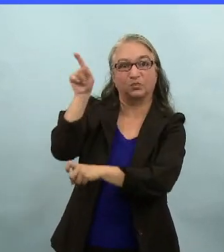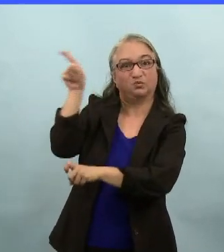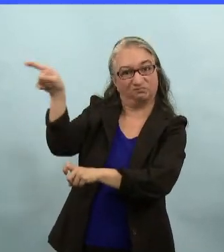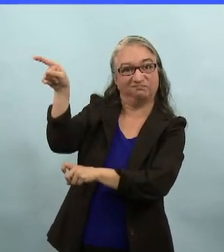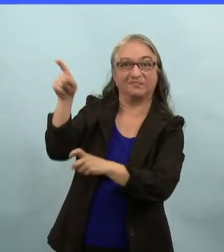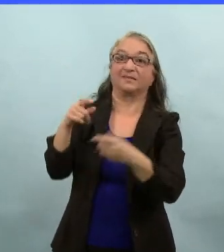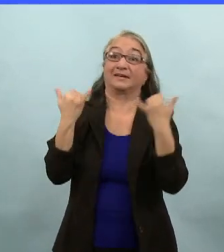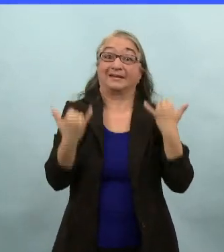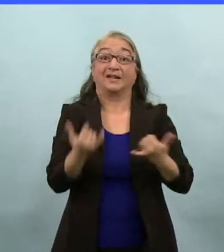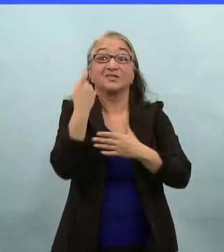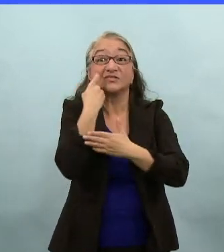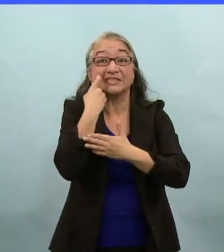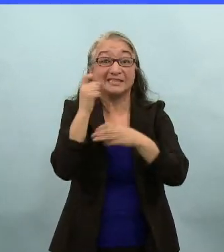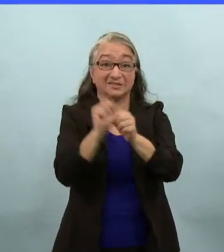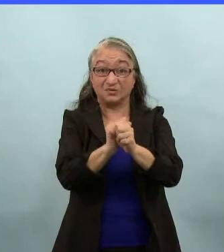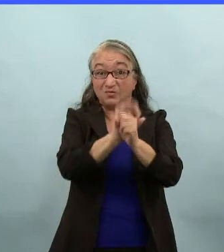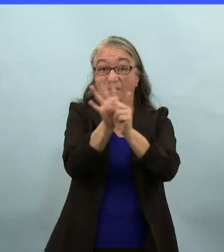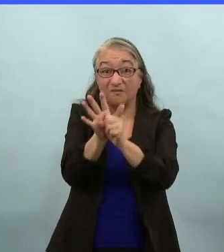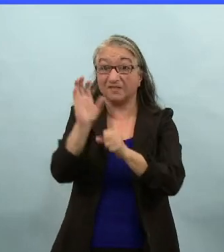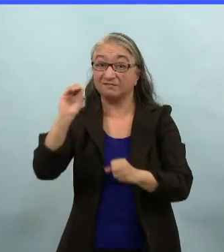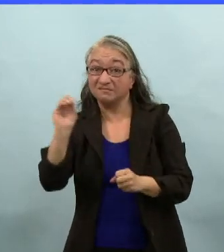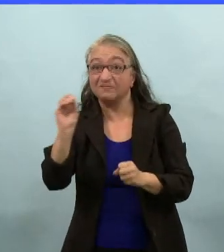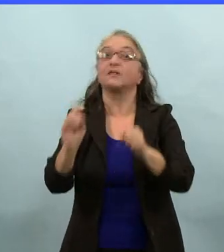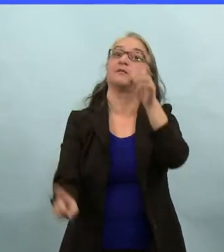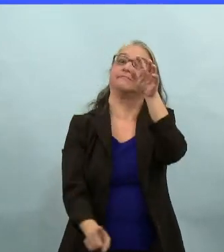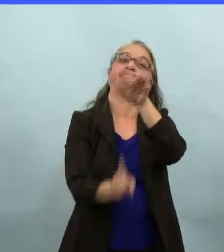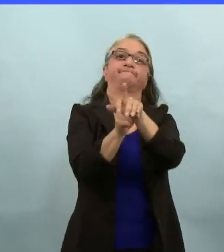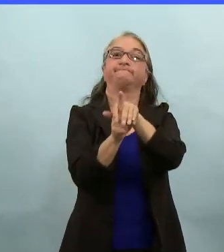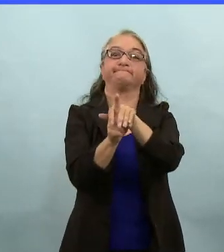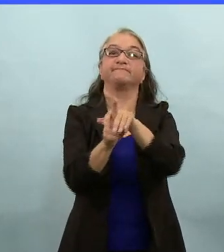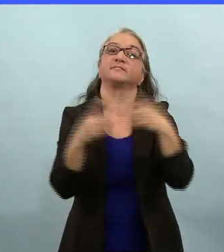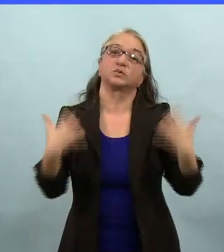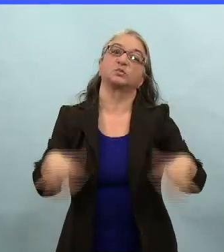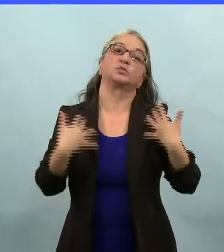different it is more transmissible than the original virus or any other variant at the